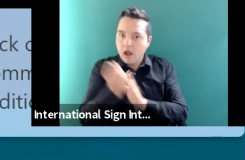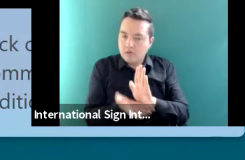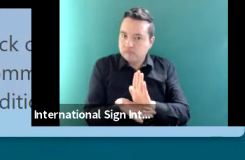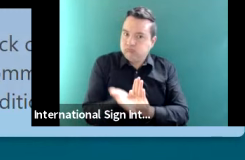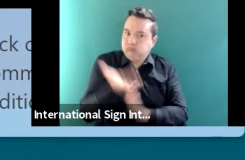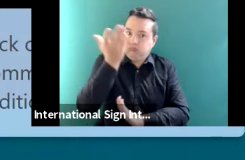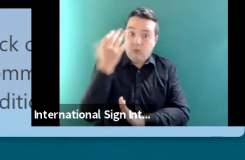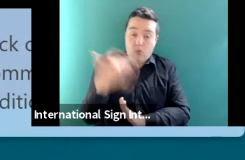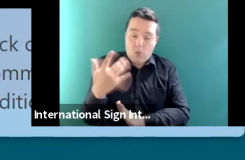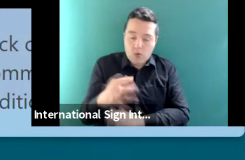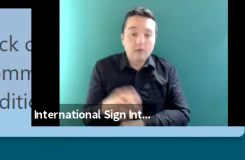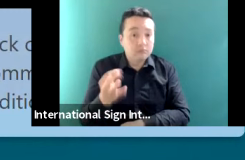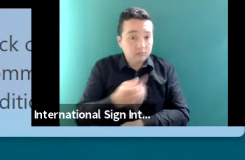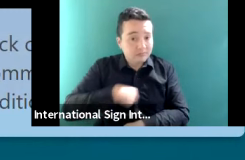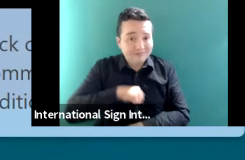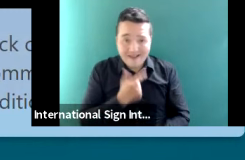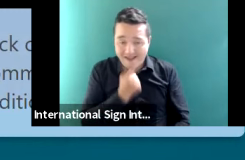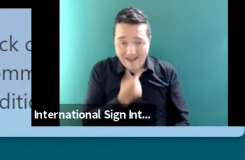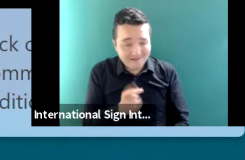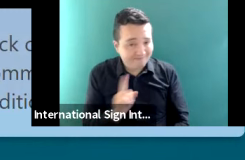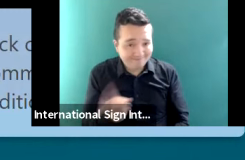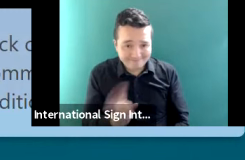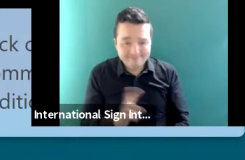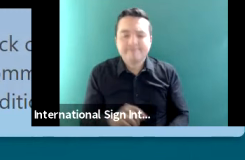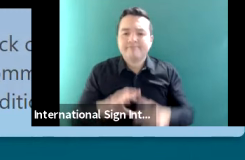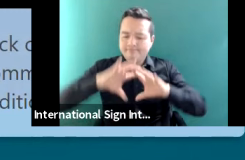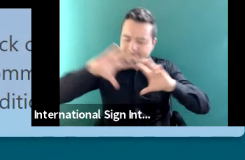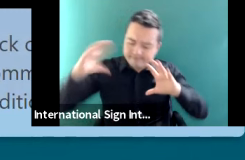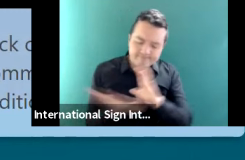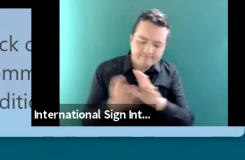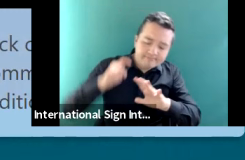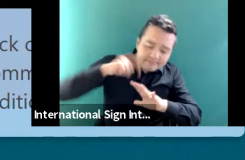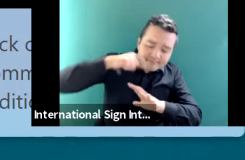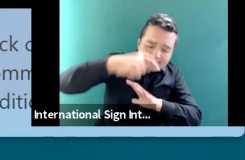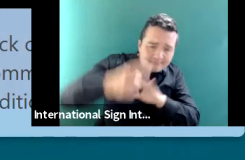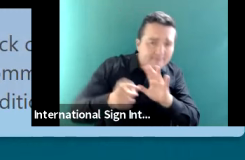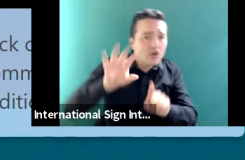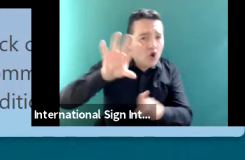I'm really happy and glad that we got this excellent score on the DARE Index.